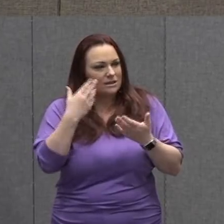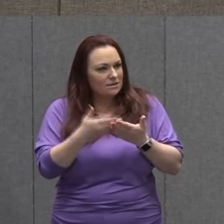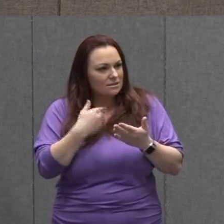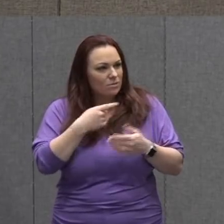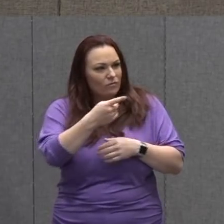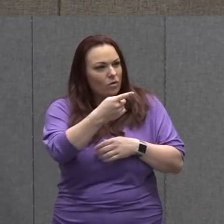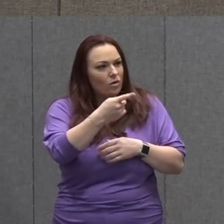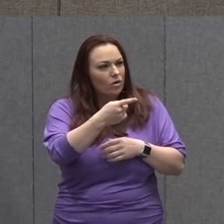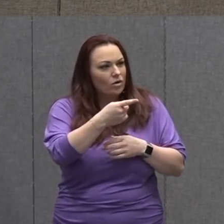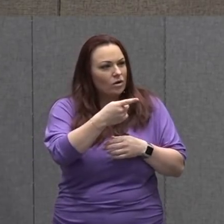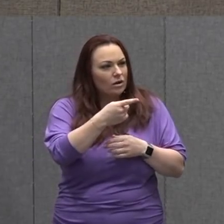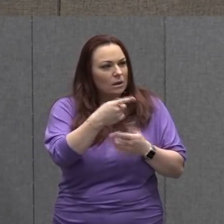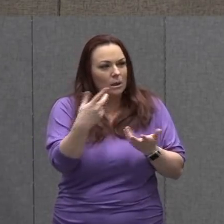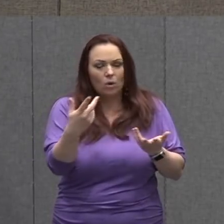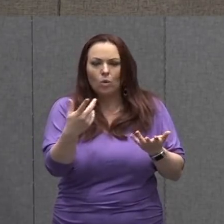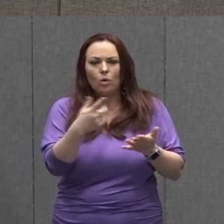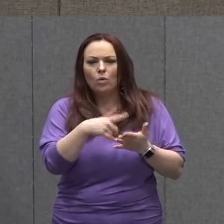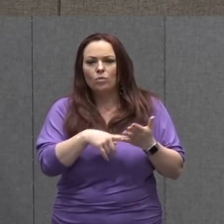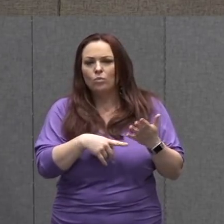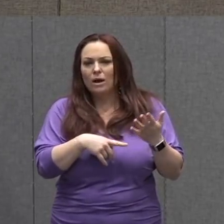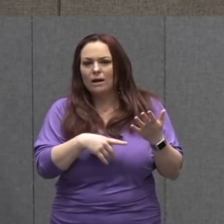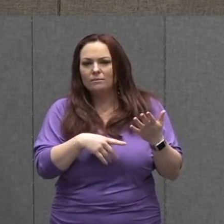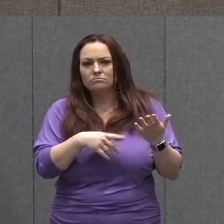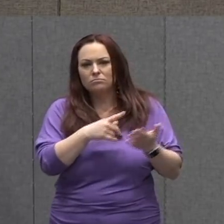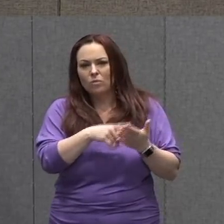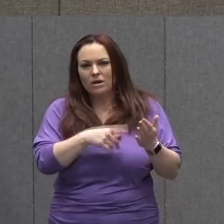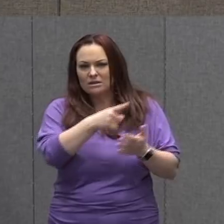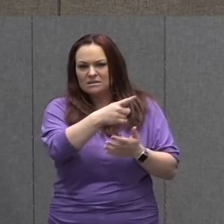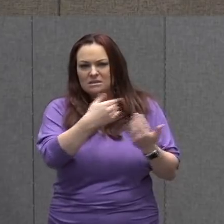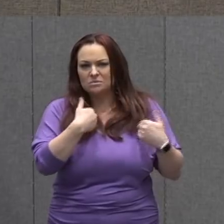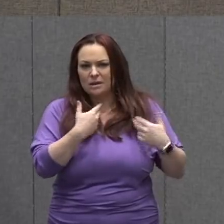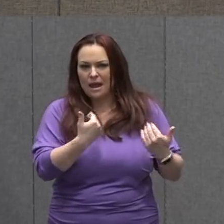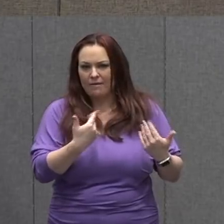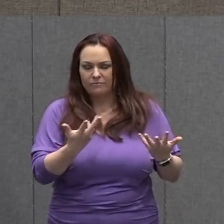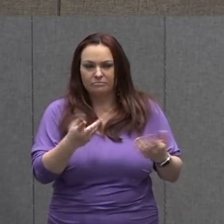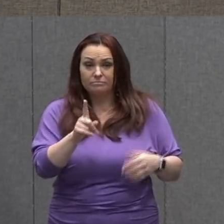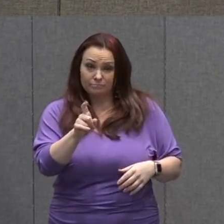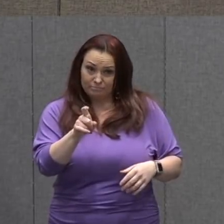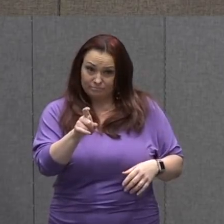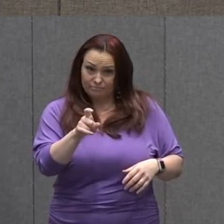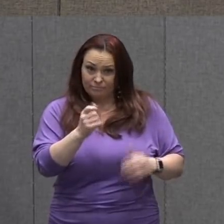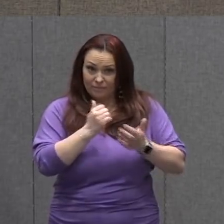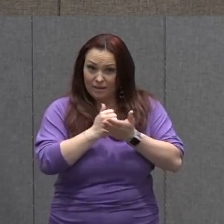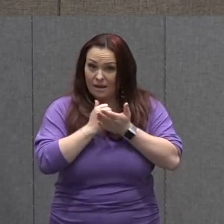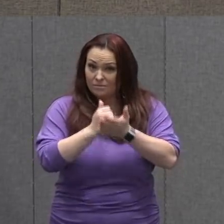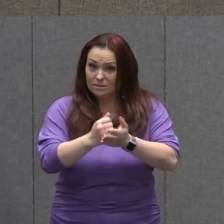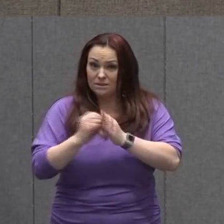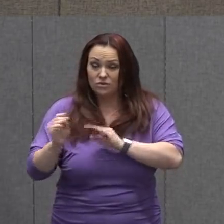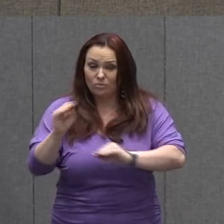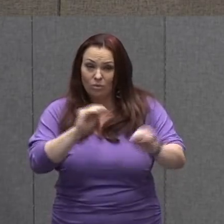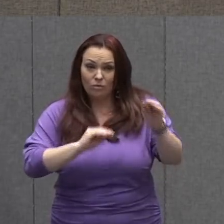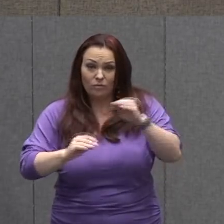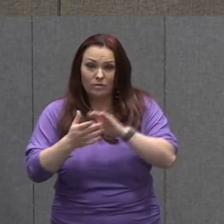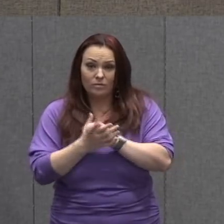What adaptation does this seed have that helps it to move? Let's see.